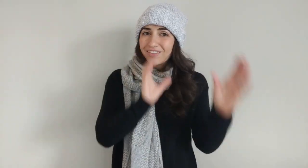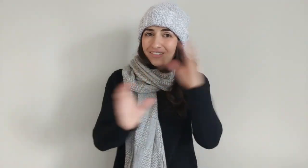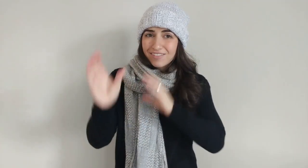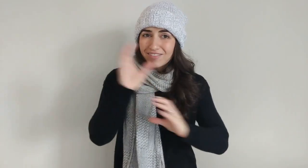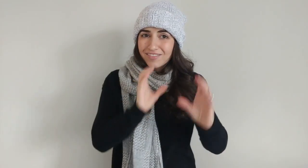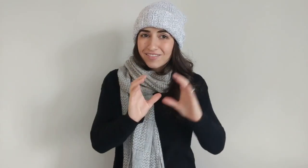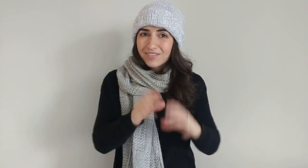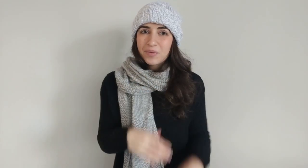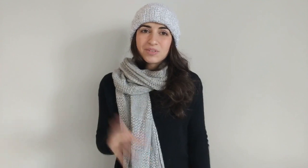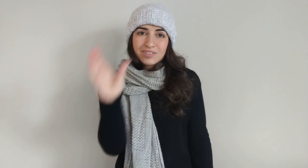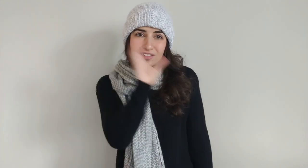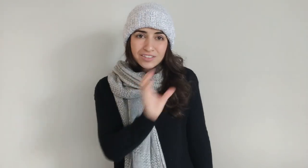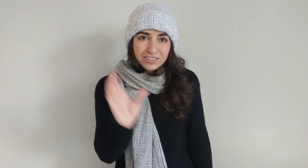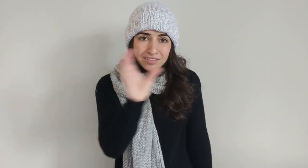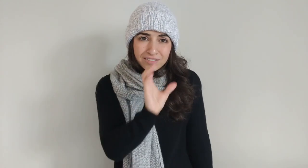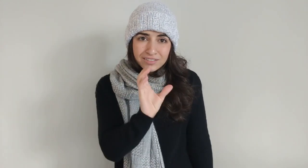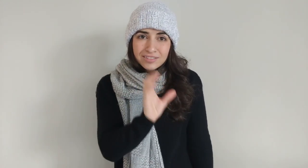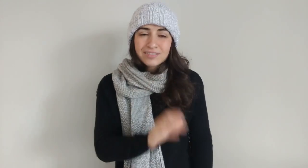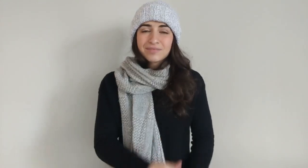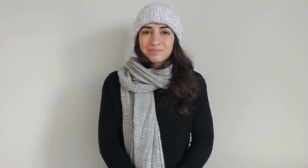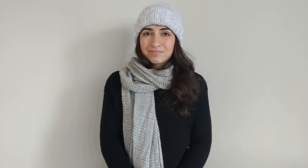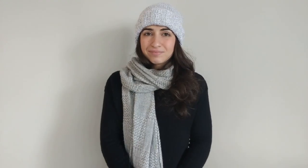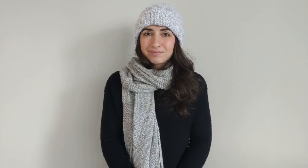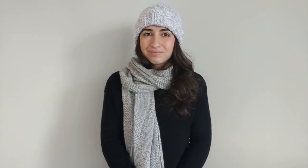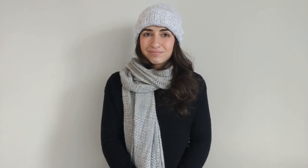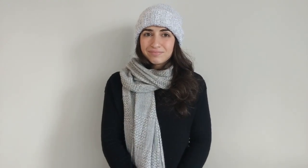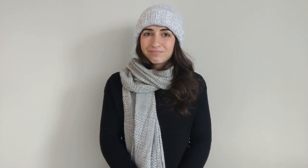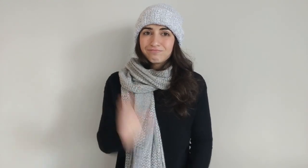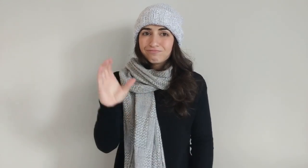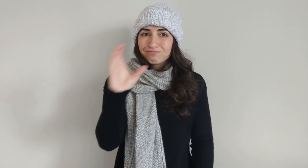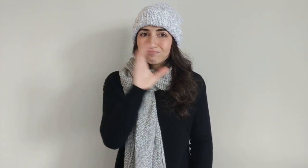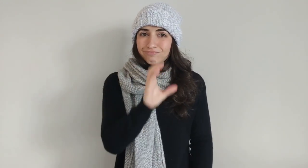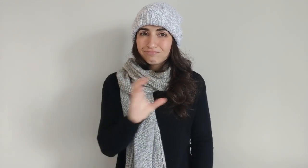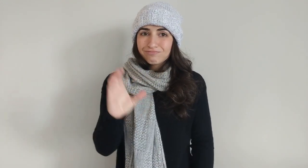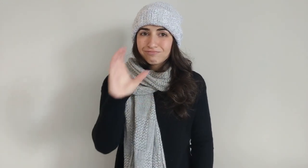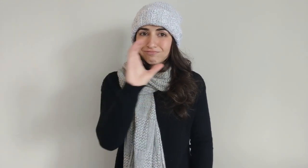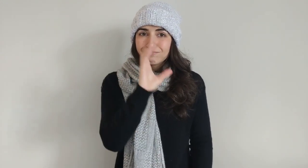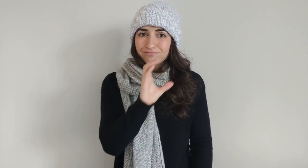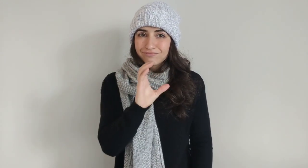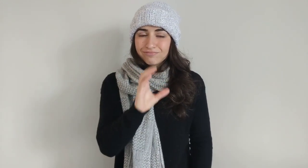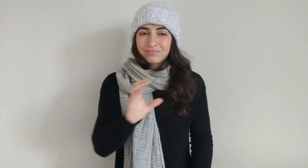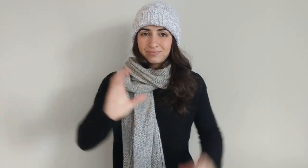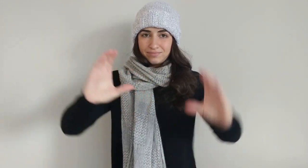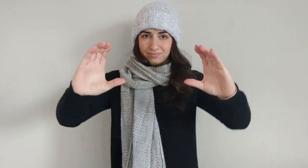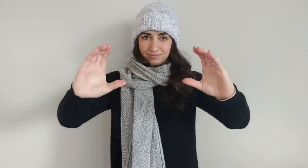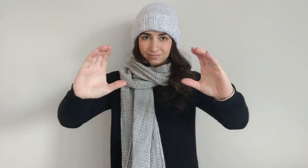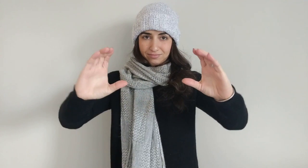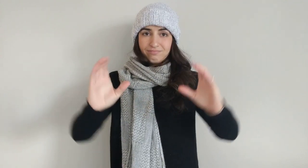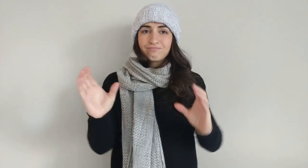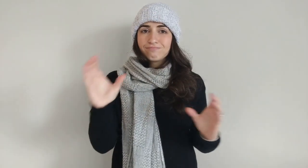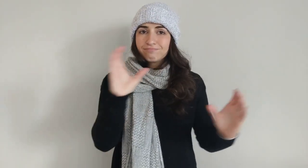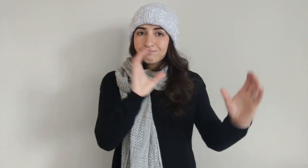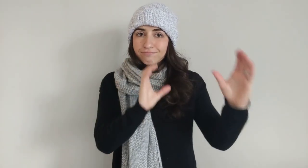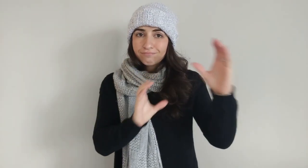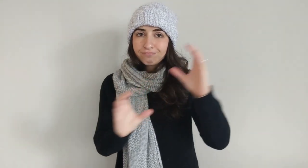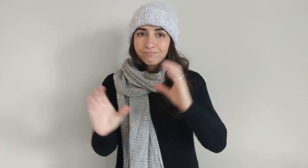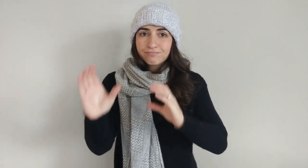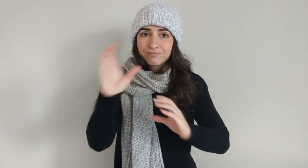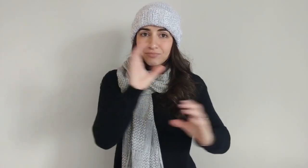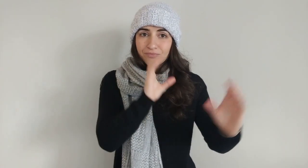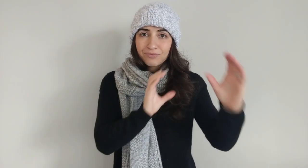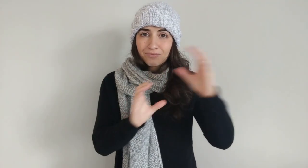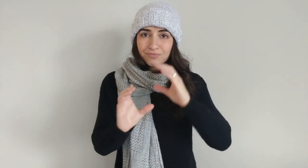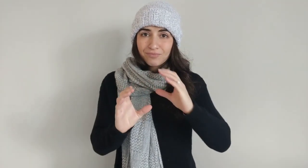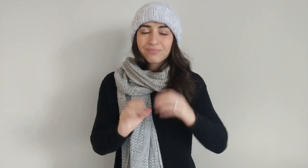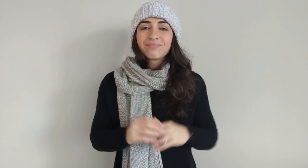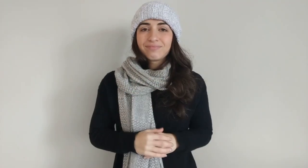SEARCH or SEARCH. It can be two- or one-handed. Search or search.